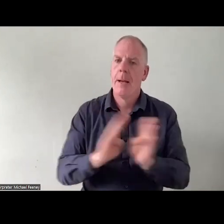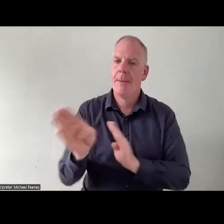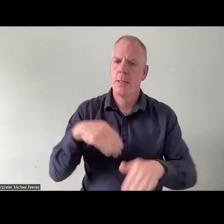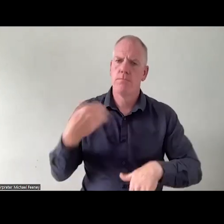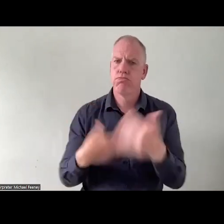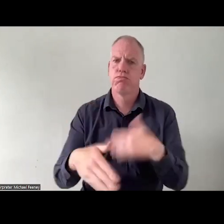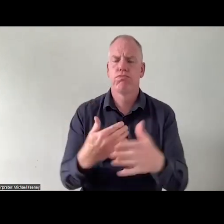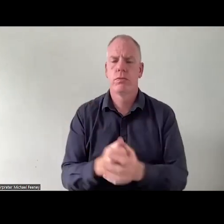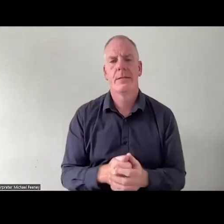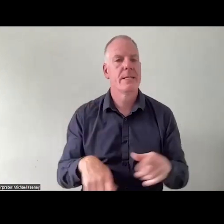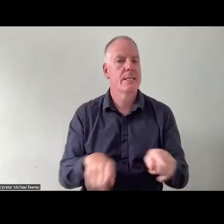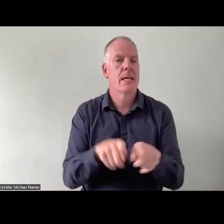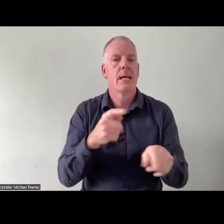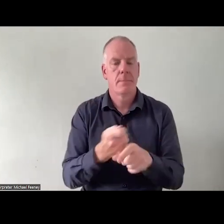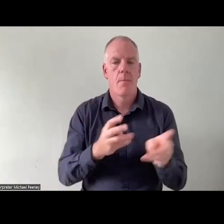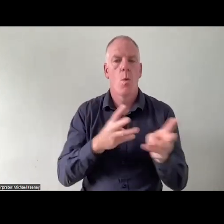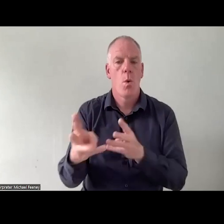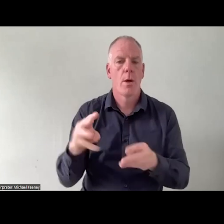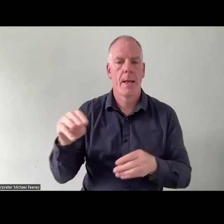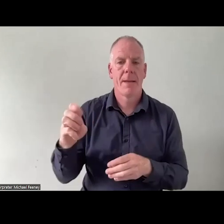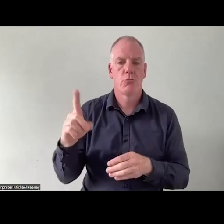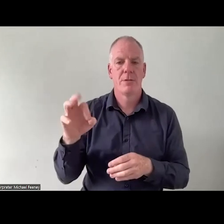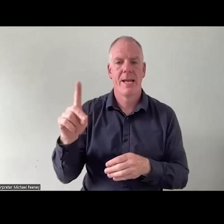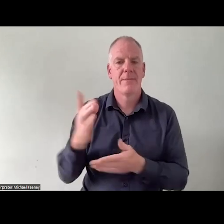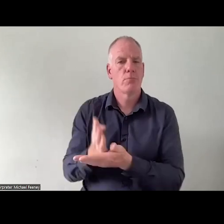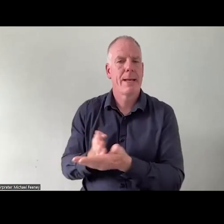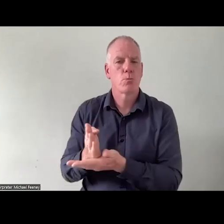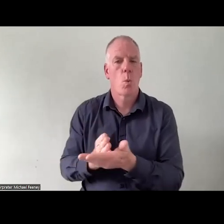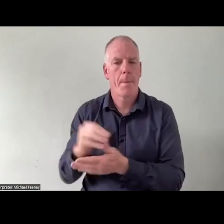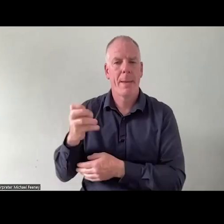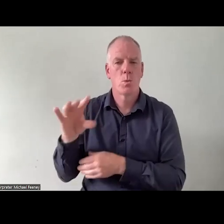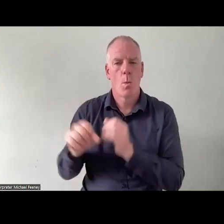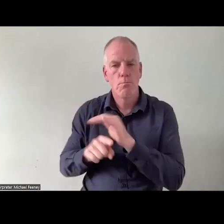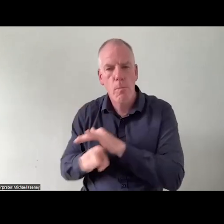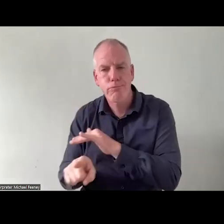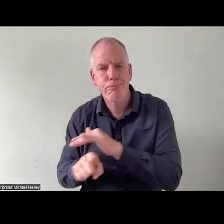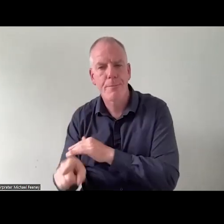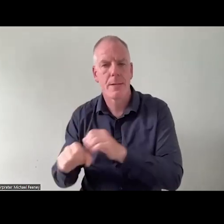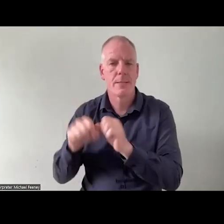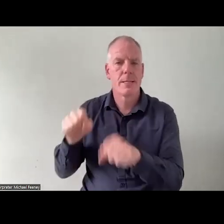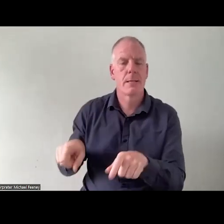They're also working in Madrid on the Metro system there as well. So, they have currently completed line 8,